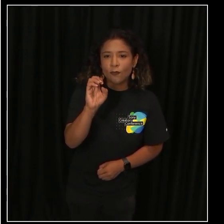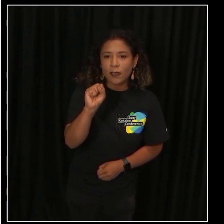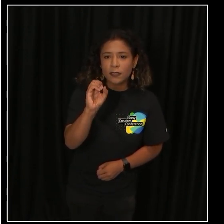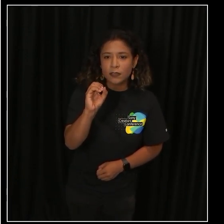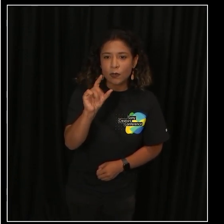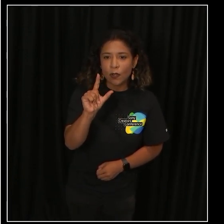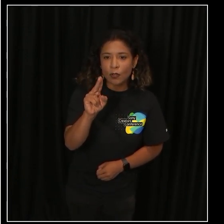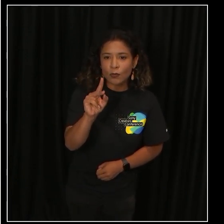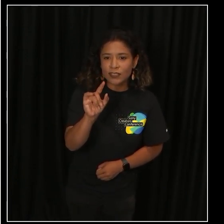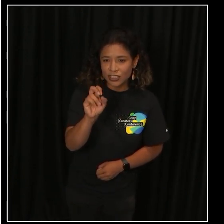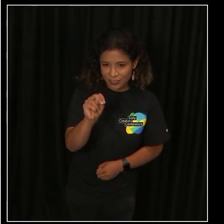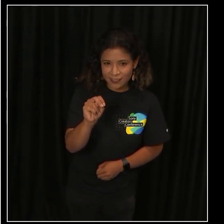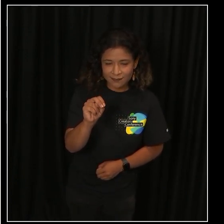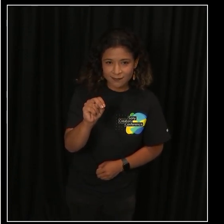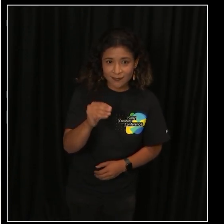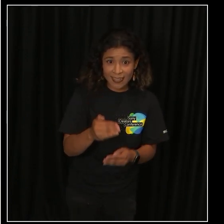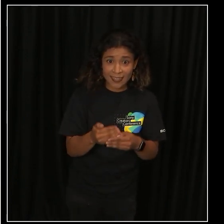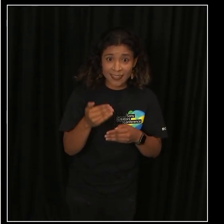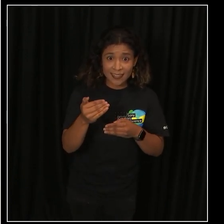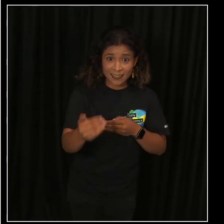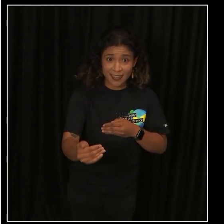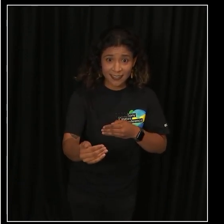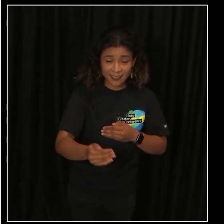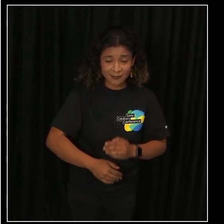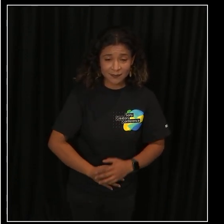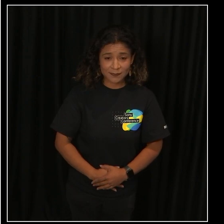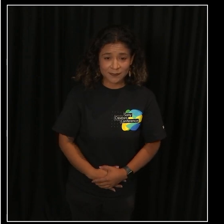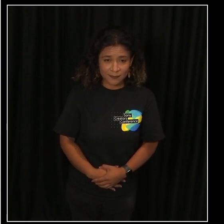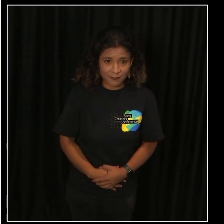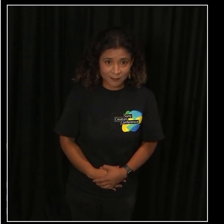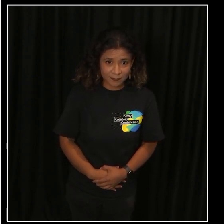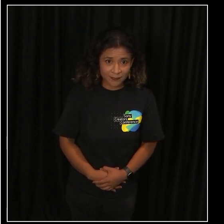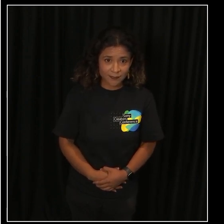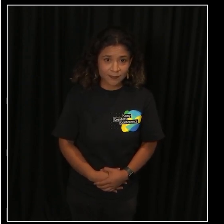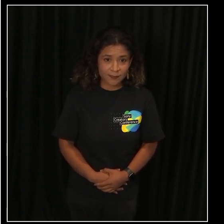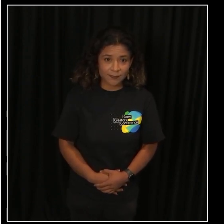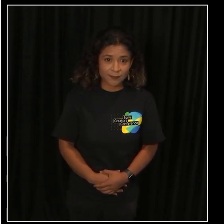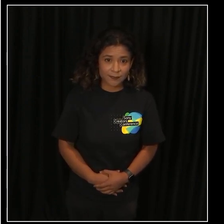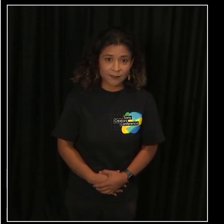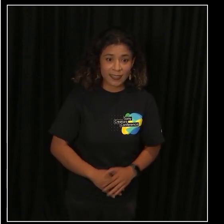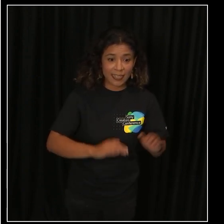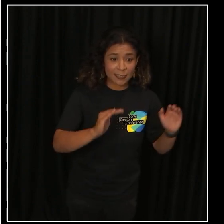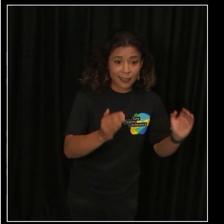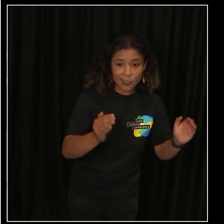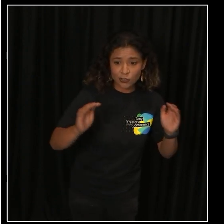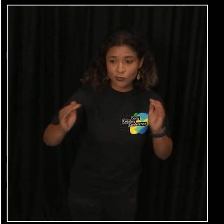Next, let's look at the Specular GI. Specular GI calculations in gran turismo rendering